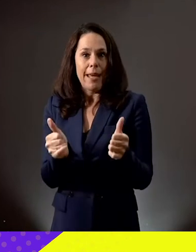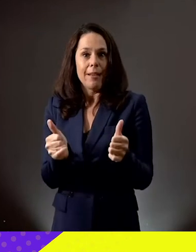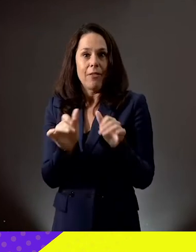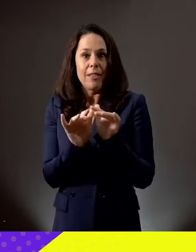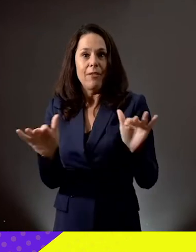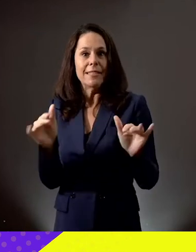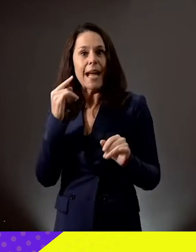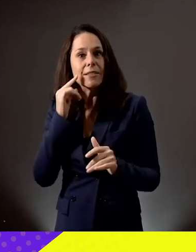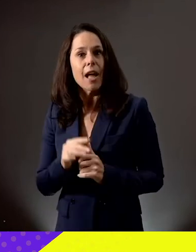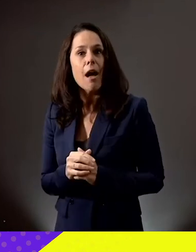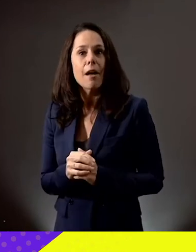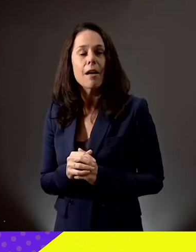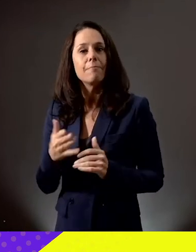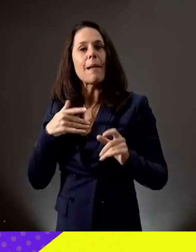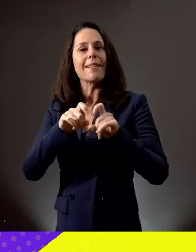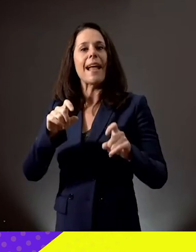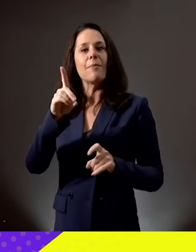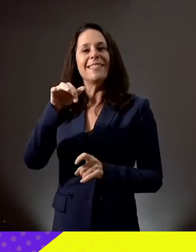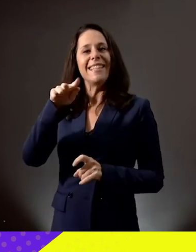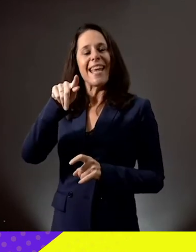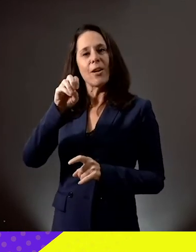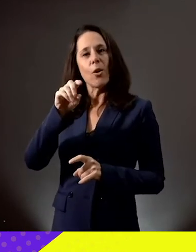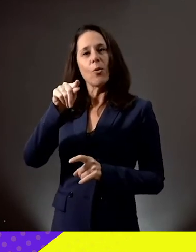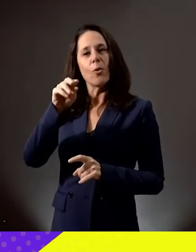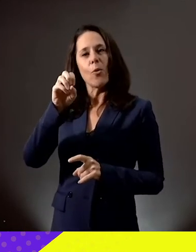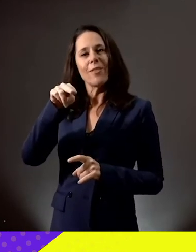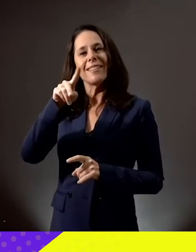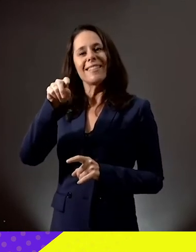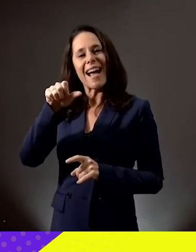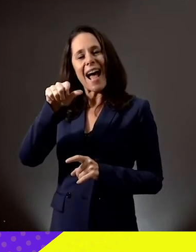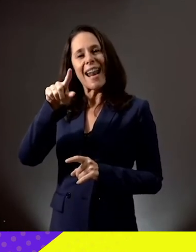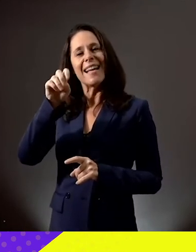My name is Diego González Clark and I'll be your host for today.